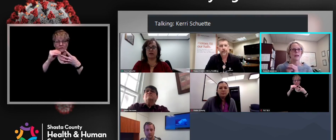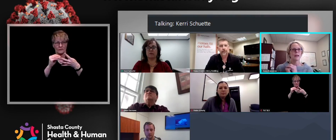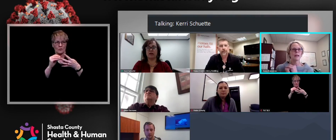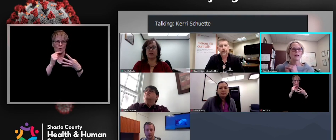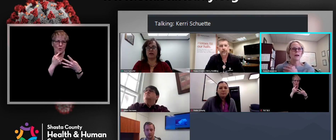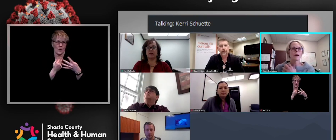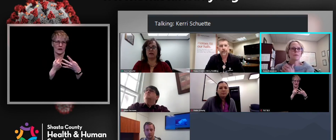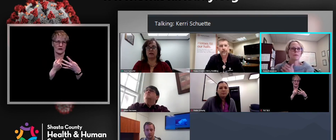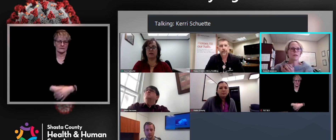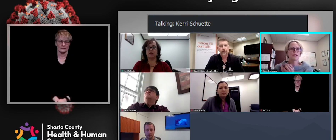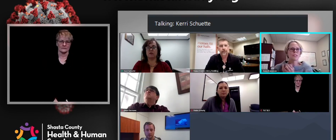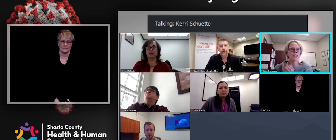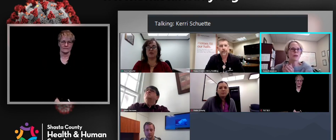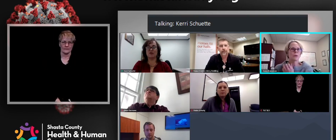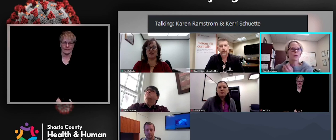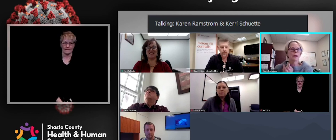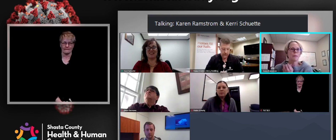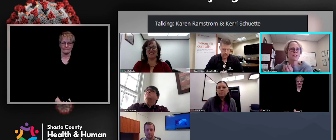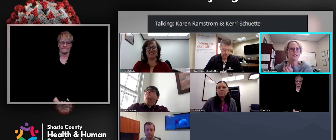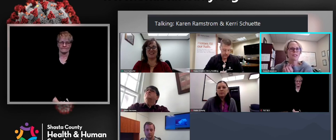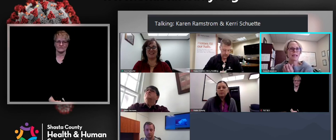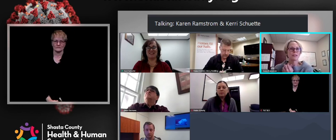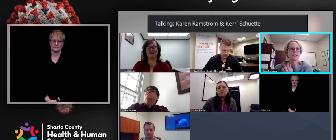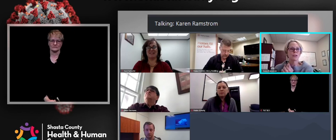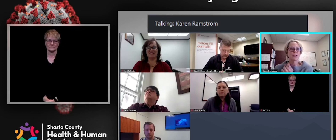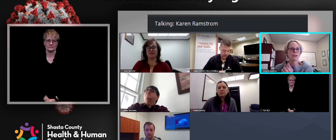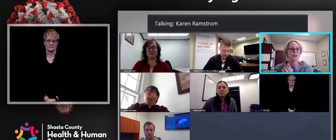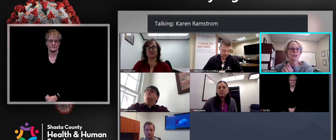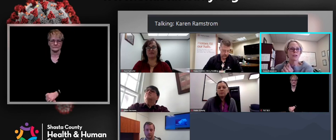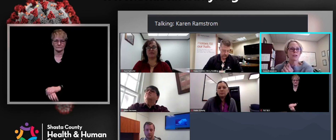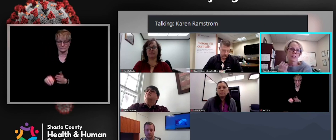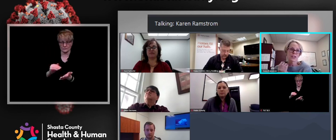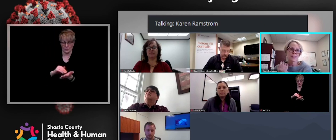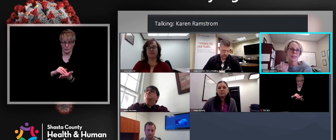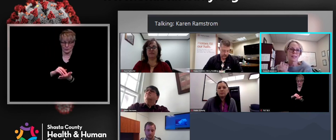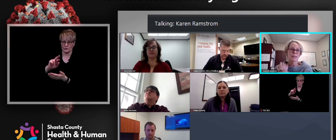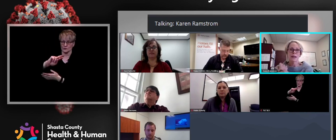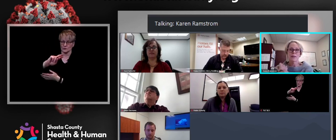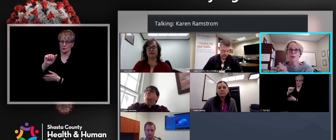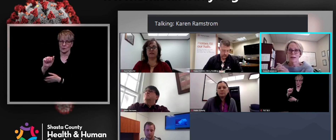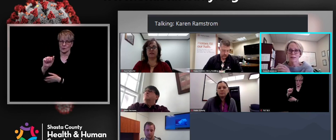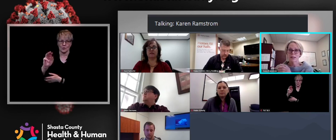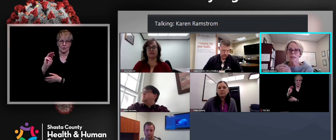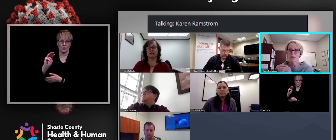And I just Kerri, real quick. Can I just add to that there are LHI sites have capacity. And